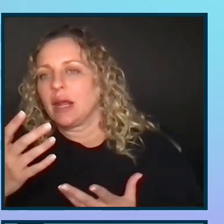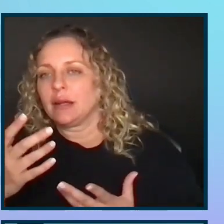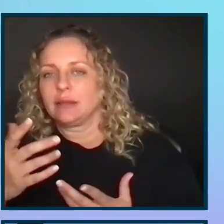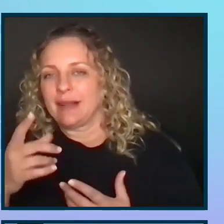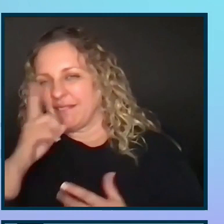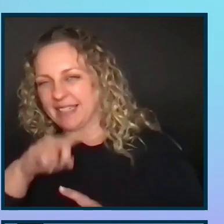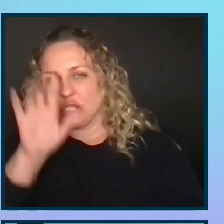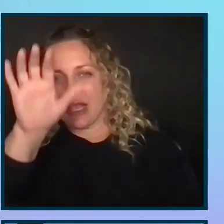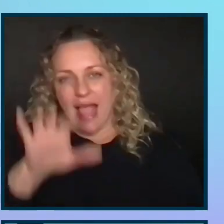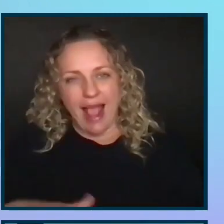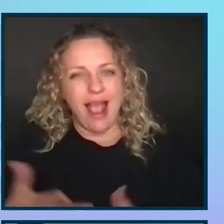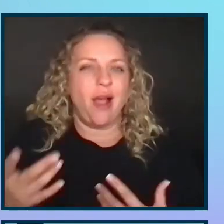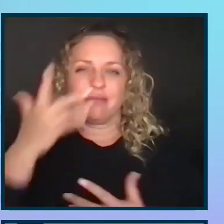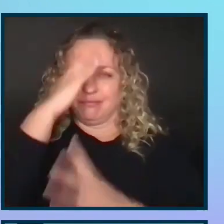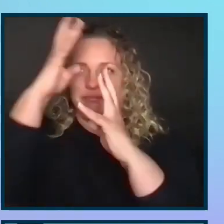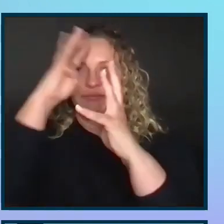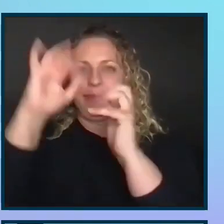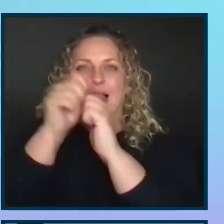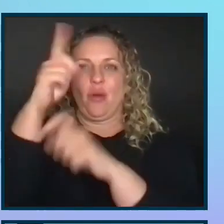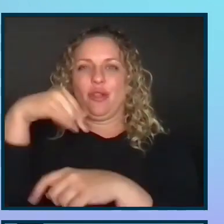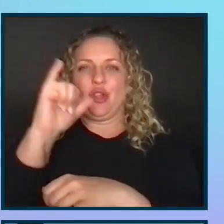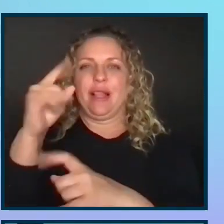how it, all of that work in a plausible layout with plausible content.